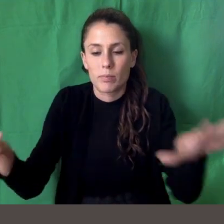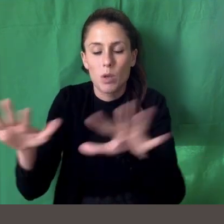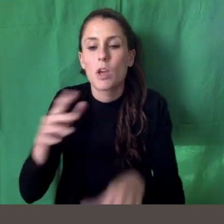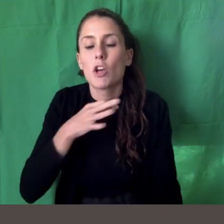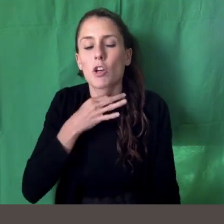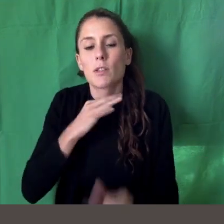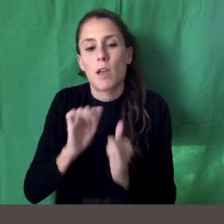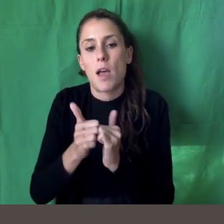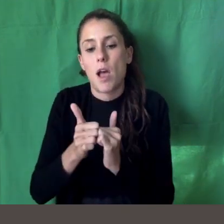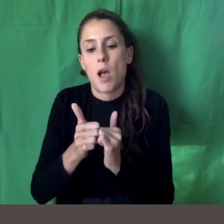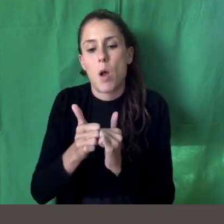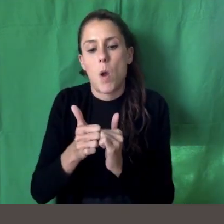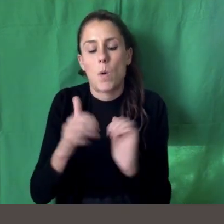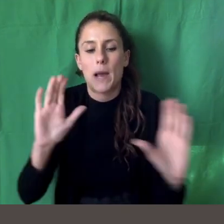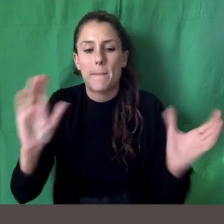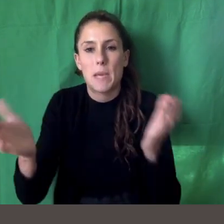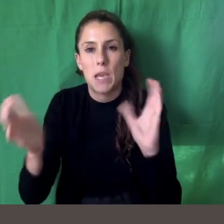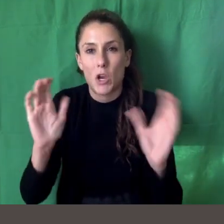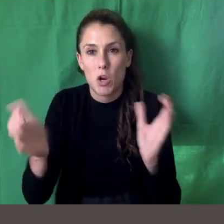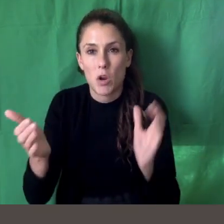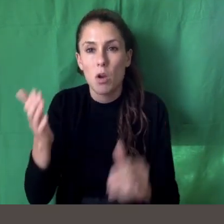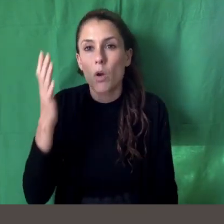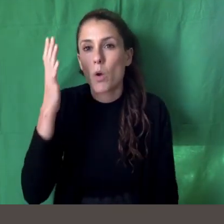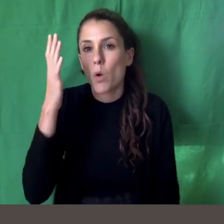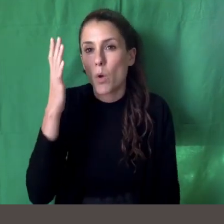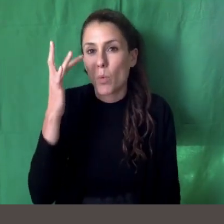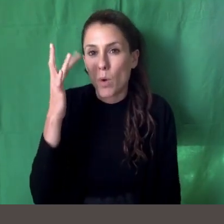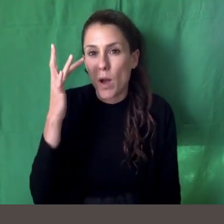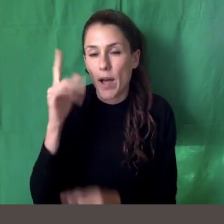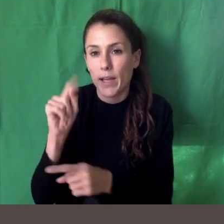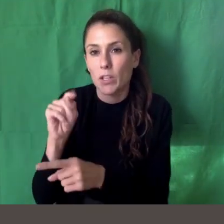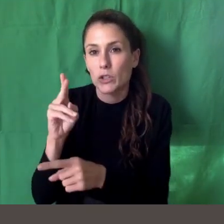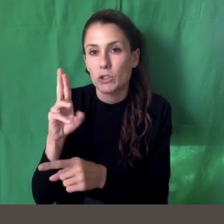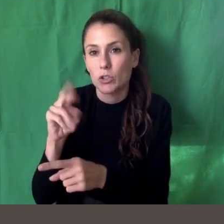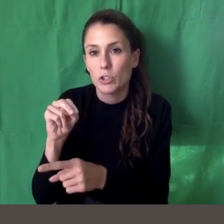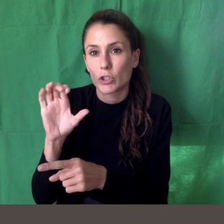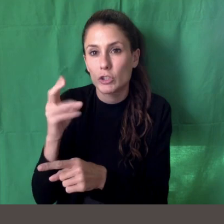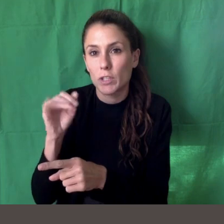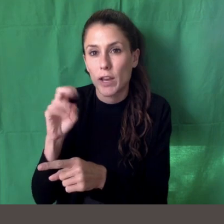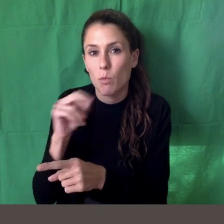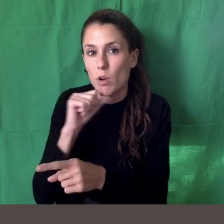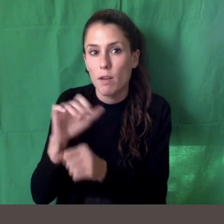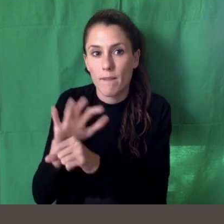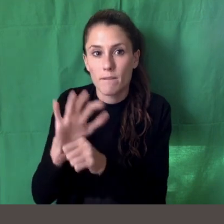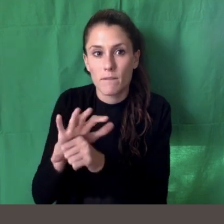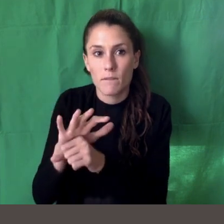so he was curious as to how they compare and why a builder and chain was not enough in Golang